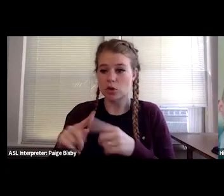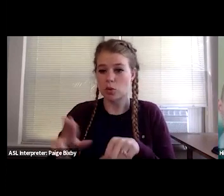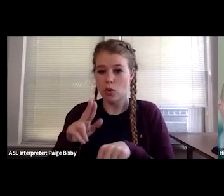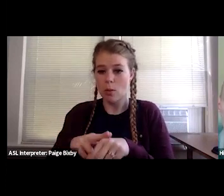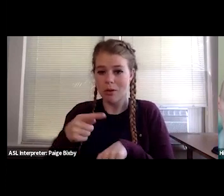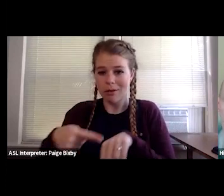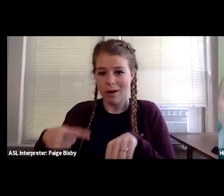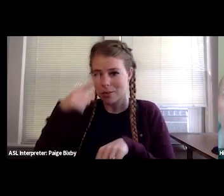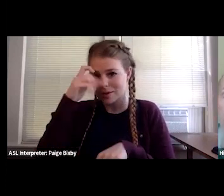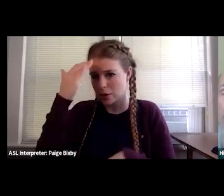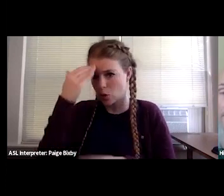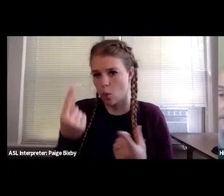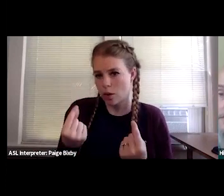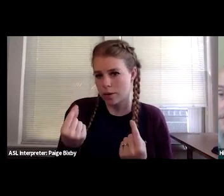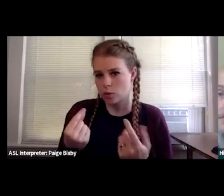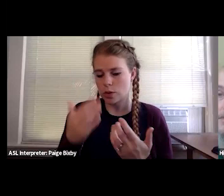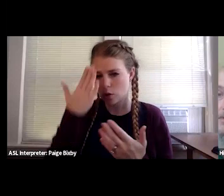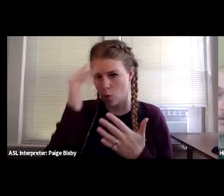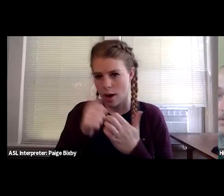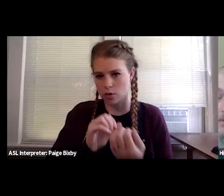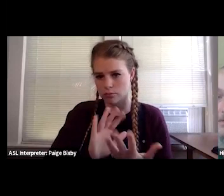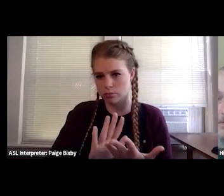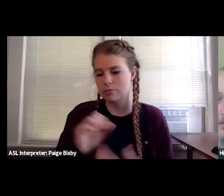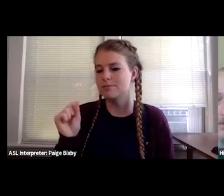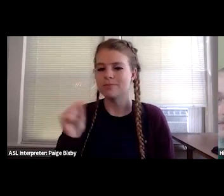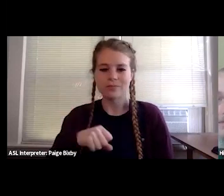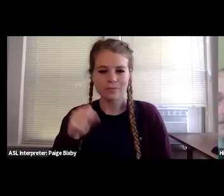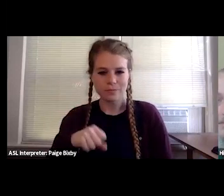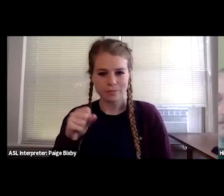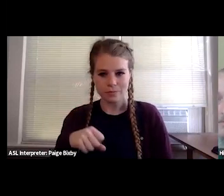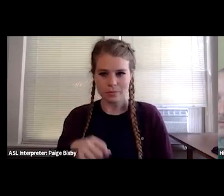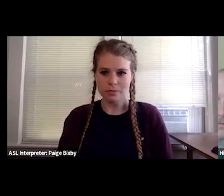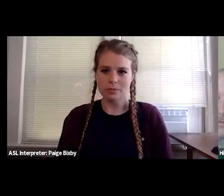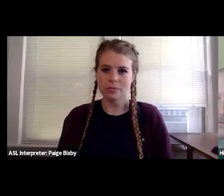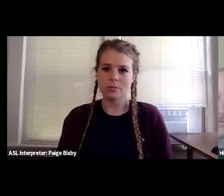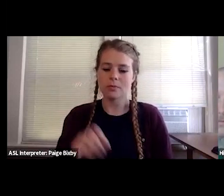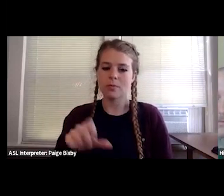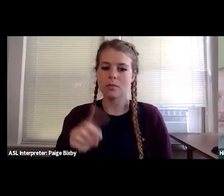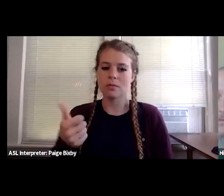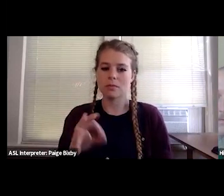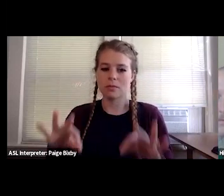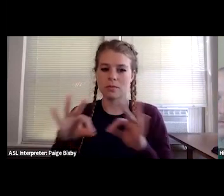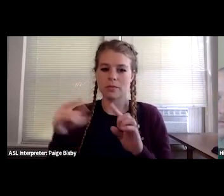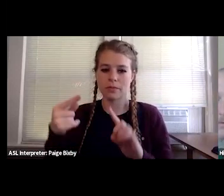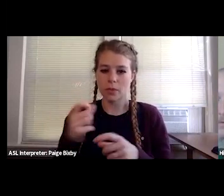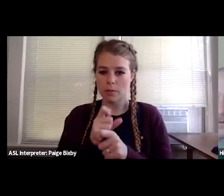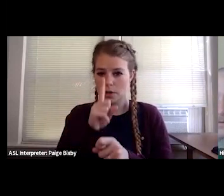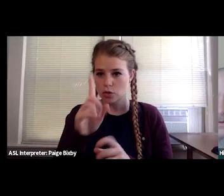I just know how to treat it and get rid of it. Yeah and I think that that's also, so highlights another really important point to make sure that you're providing,